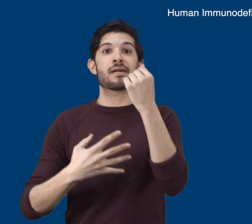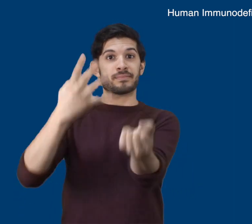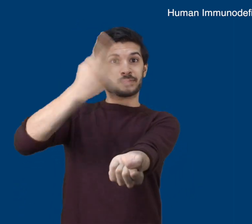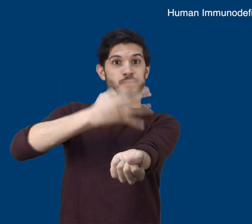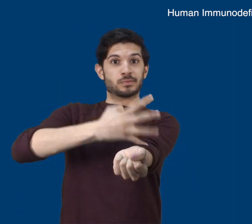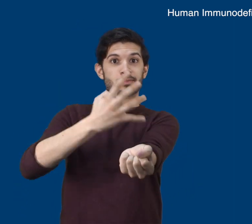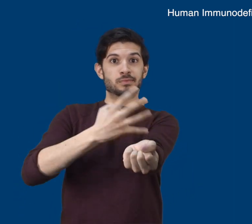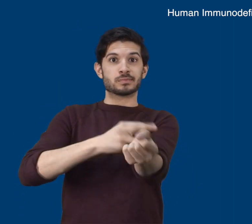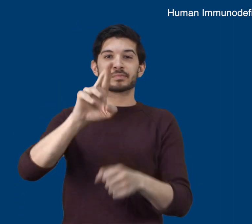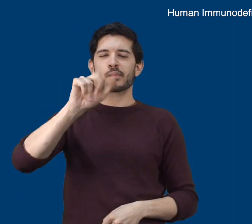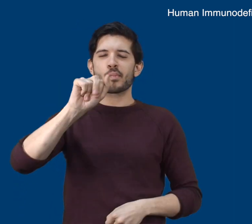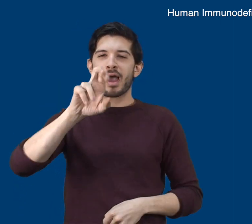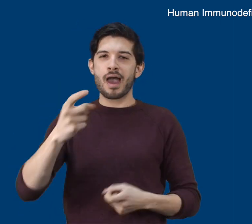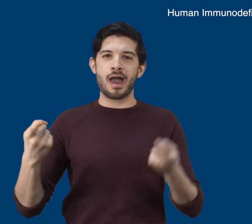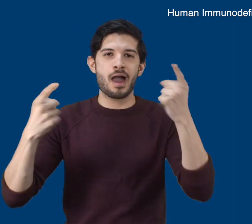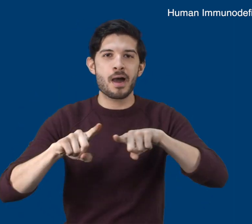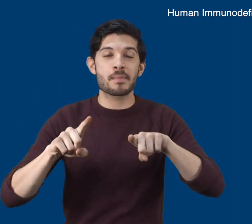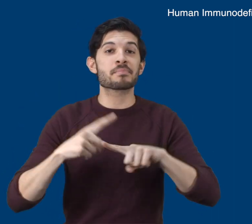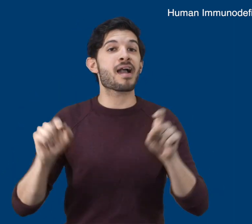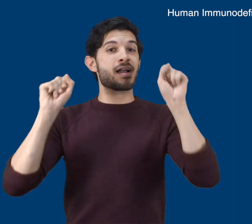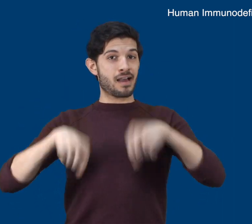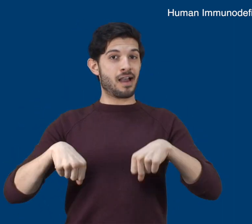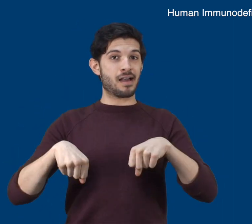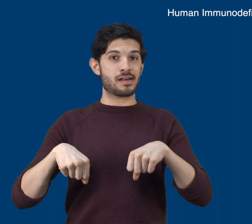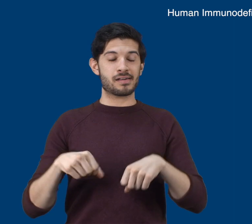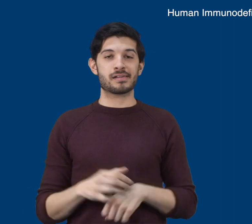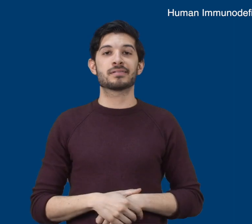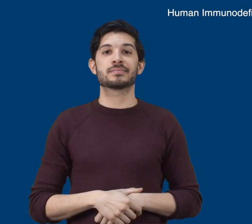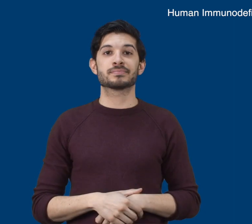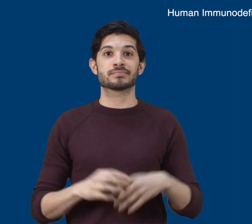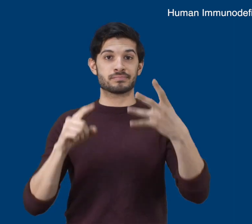It does not happen often, but sometimes you can get HIV from blood transfusions.